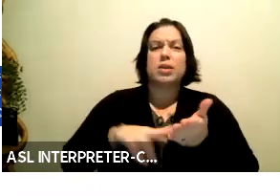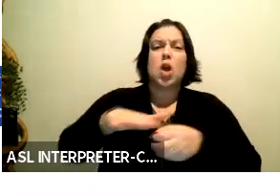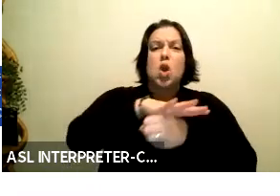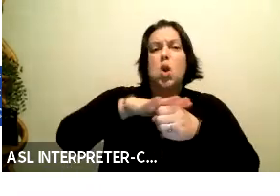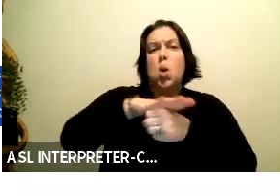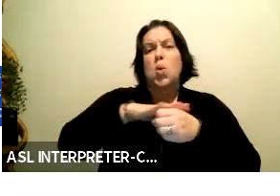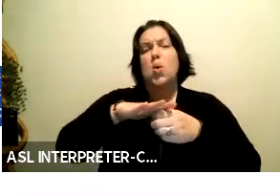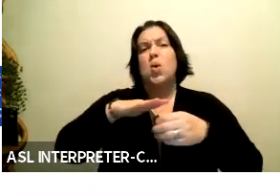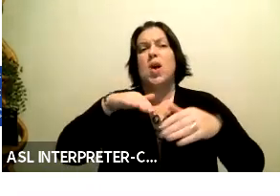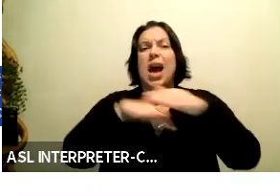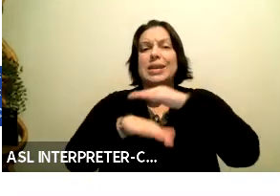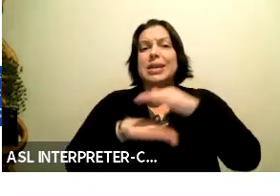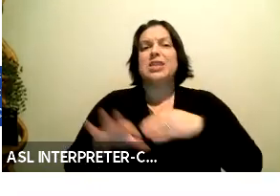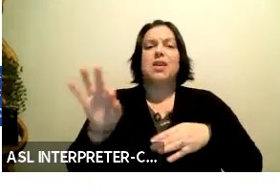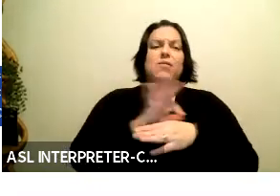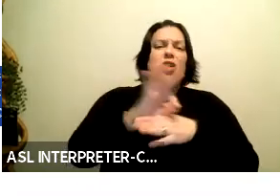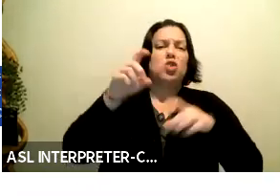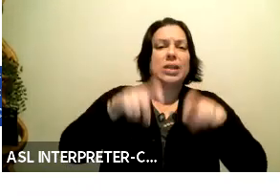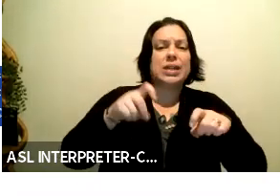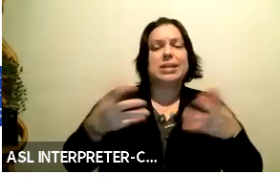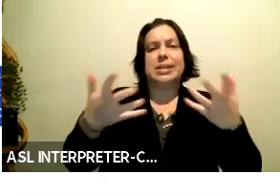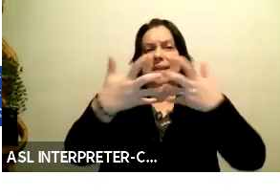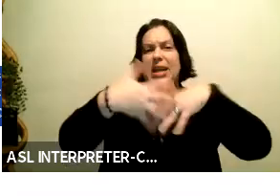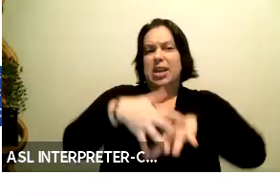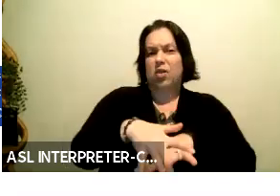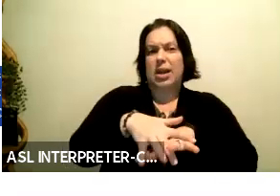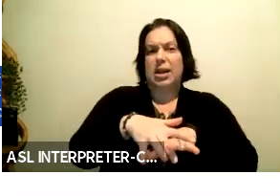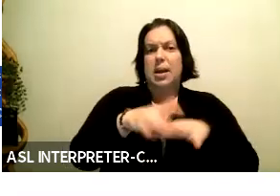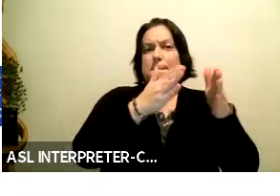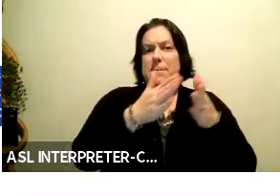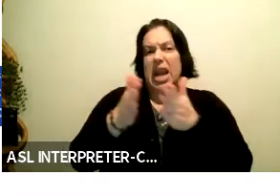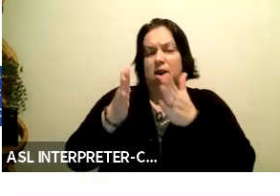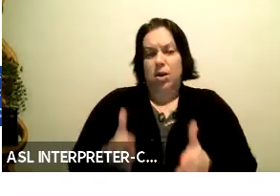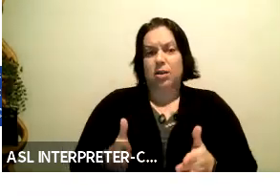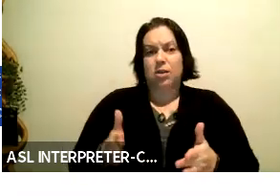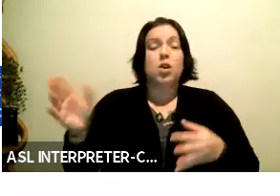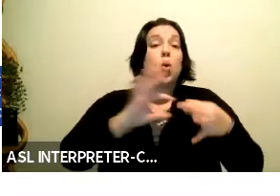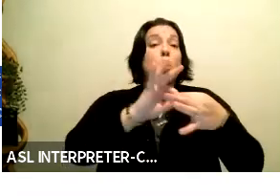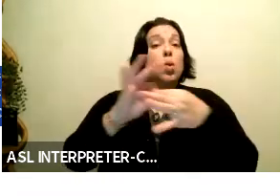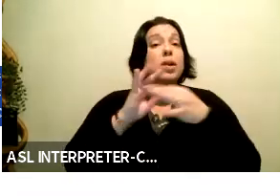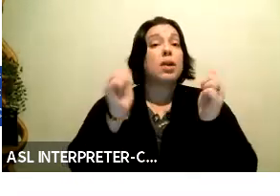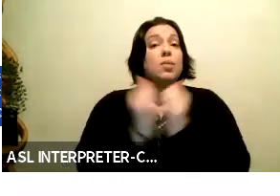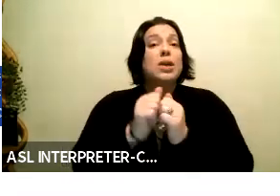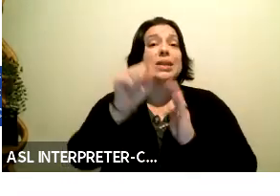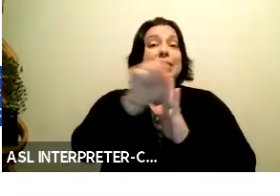needs integration emergency planners. She supports state agencies and local jurisdictions in the